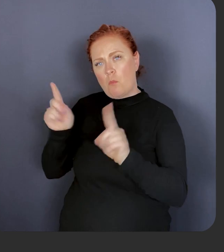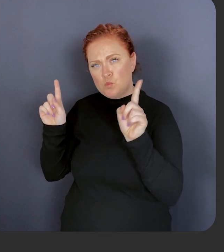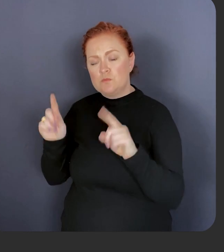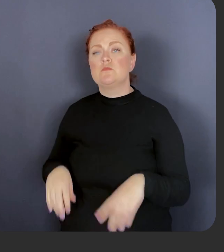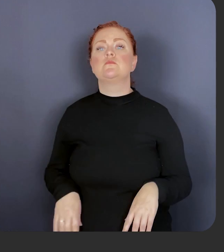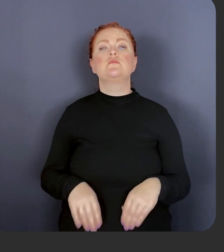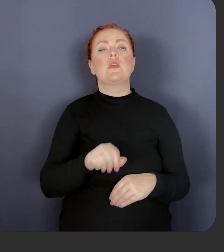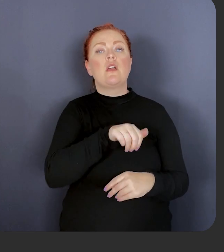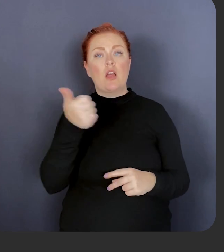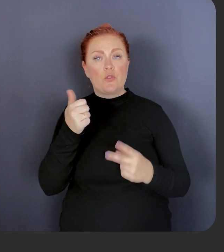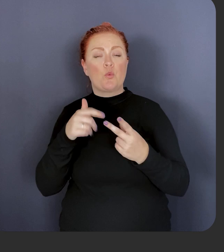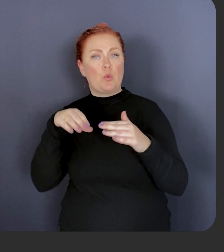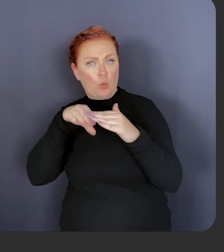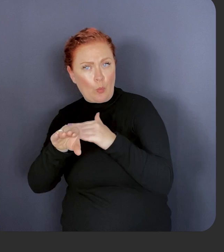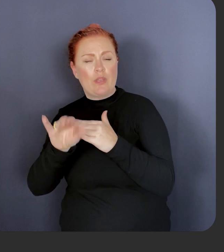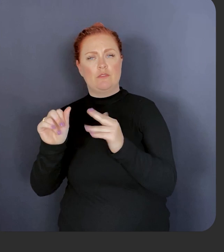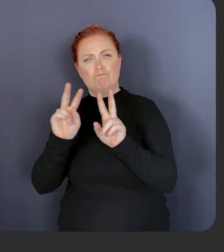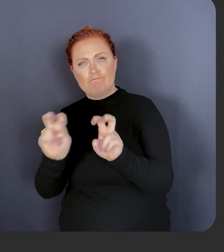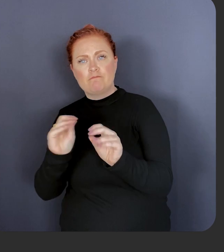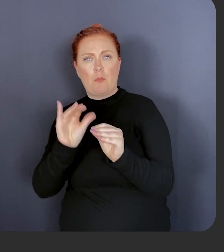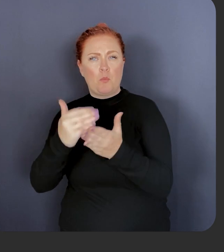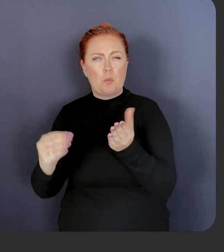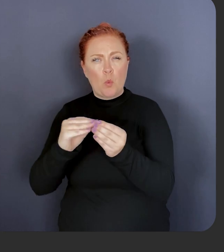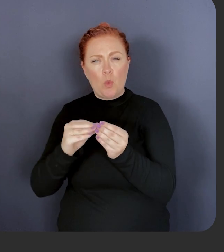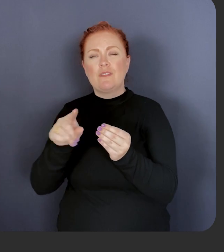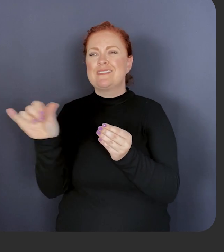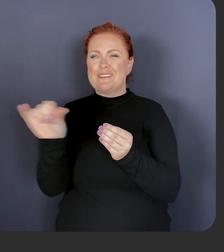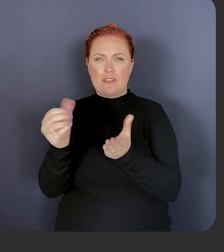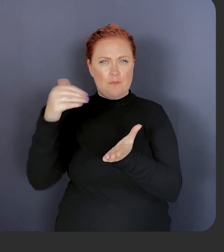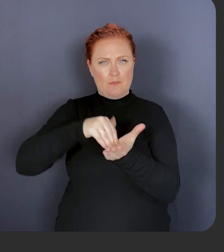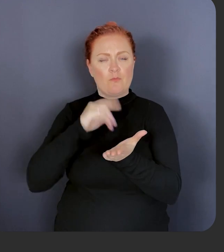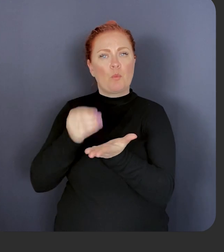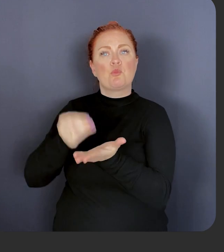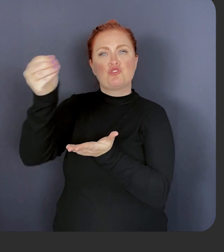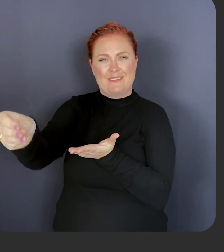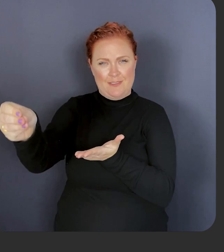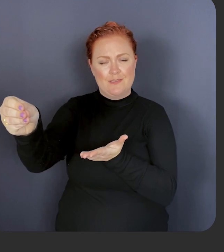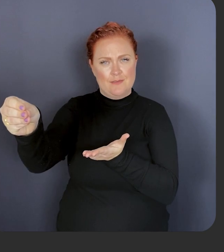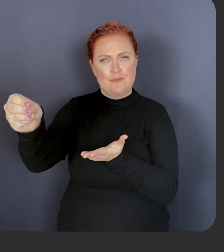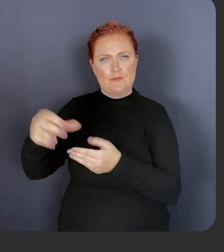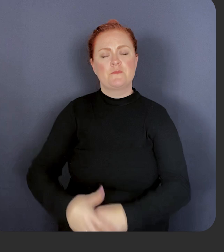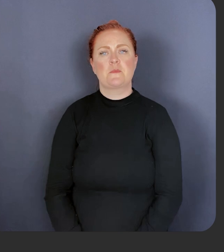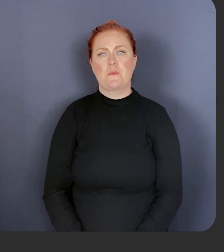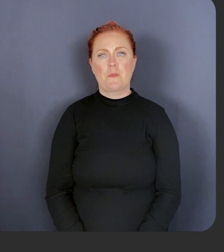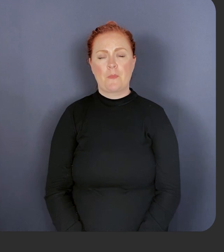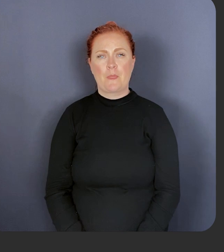is I'm going to go into this component, and I'm going to do the same thing again for that purchase that I was making.